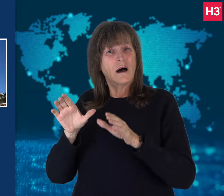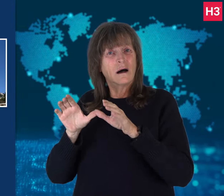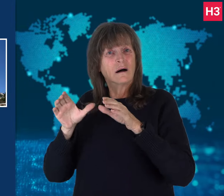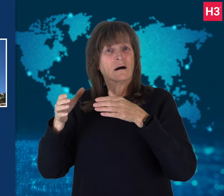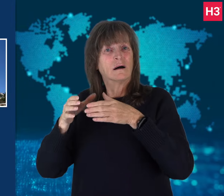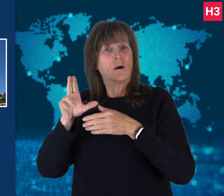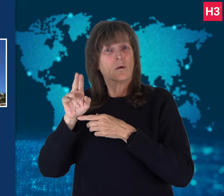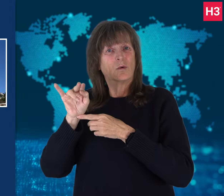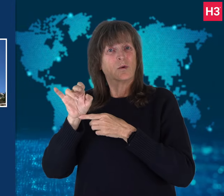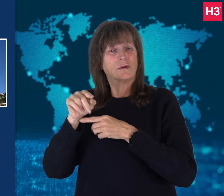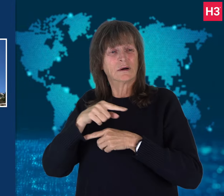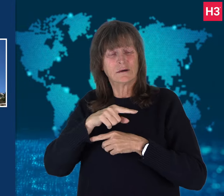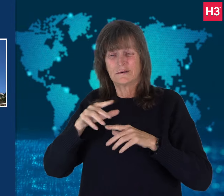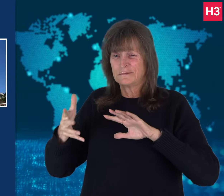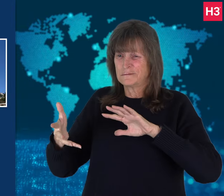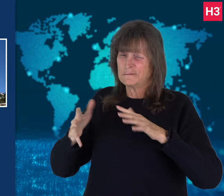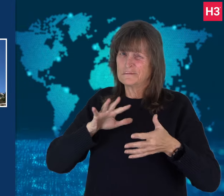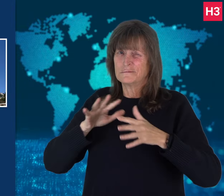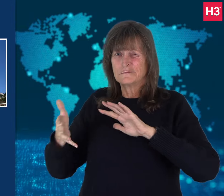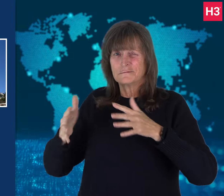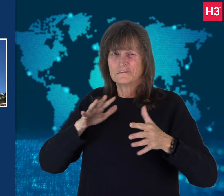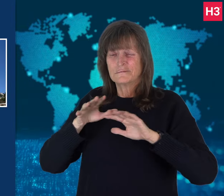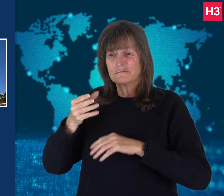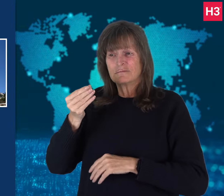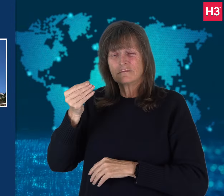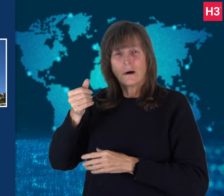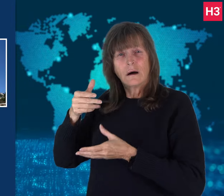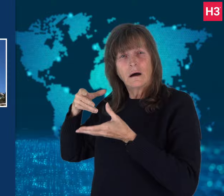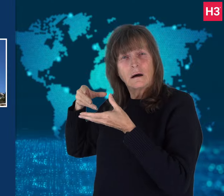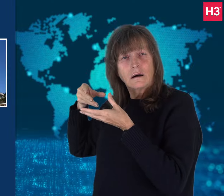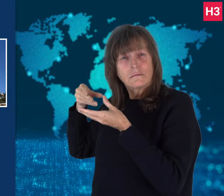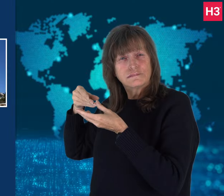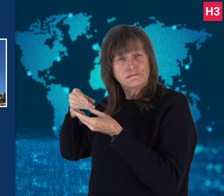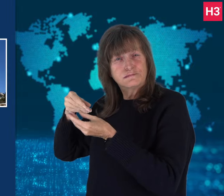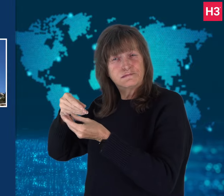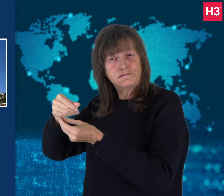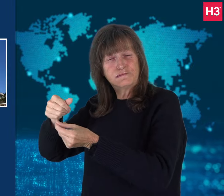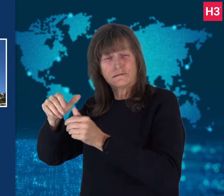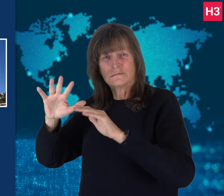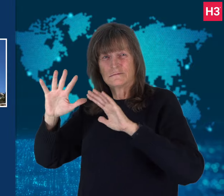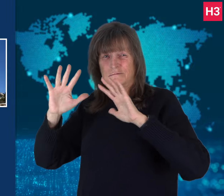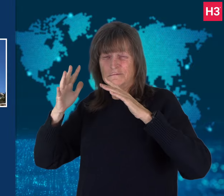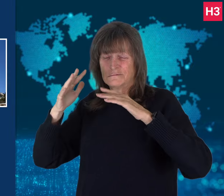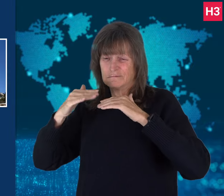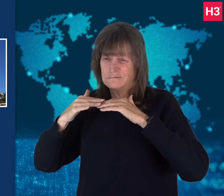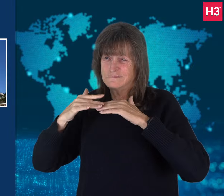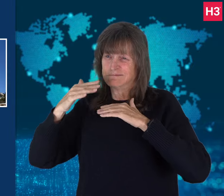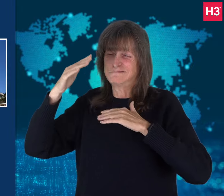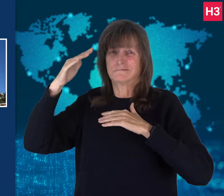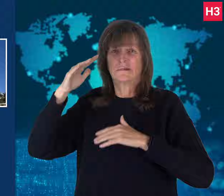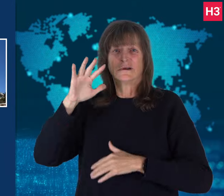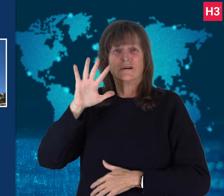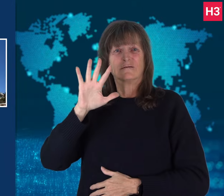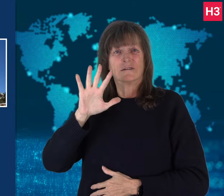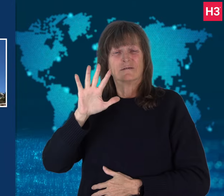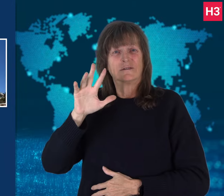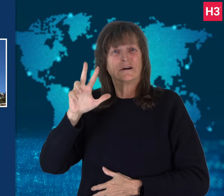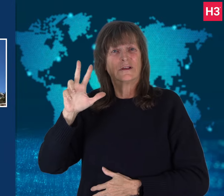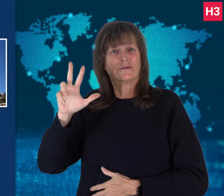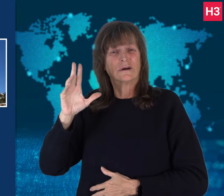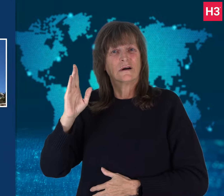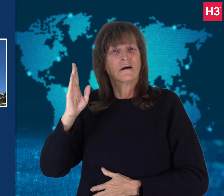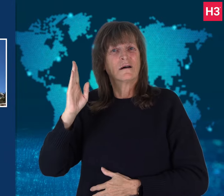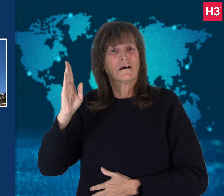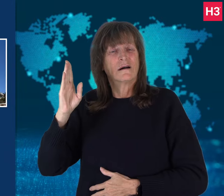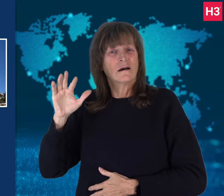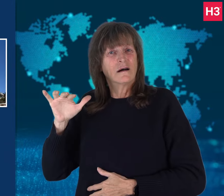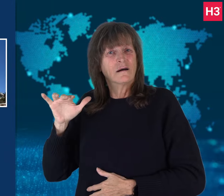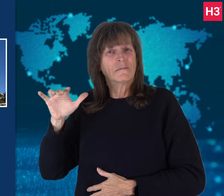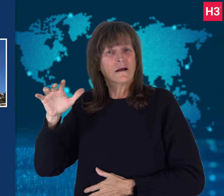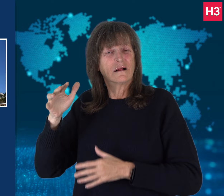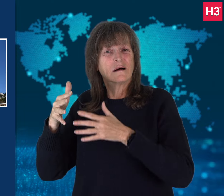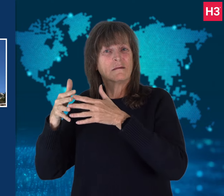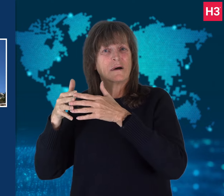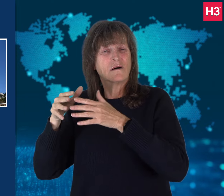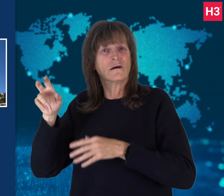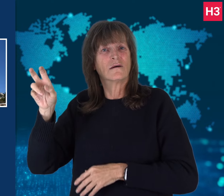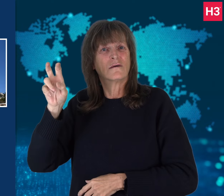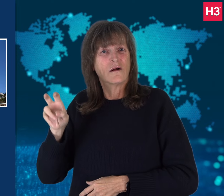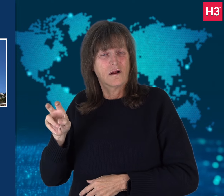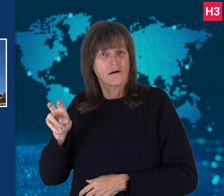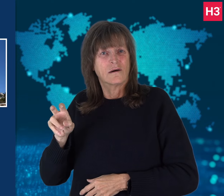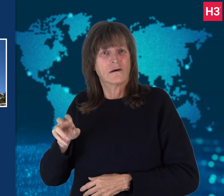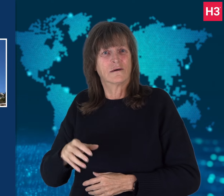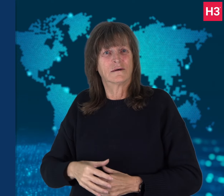estimate the cost could reach $53 billion USD.